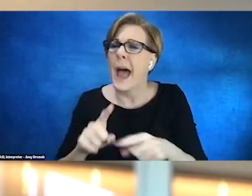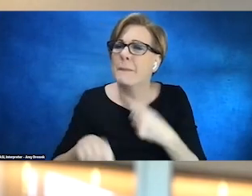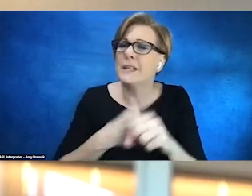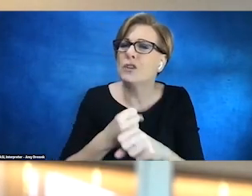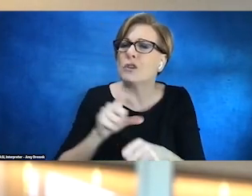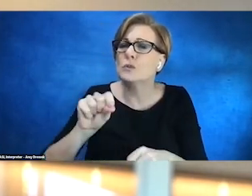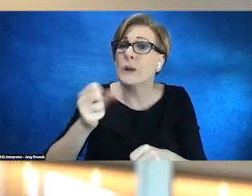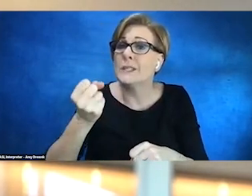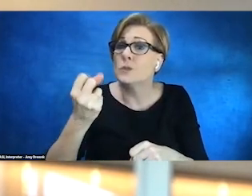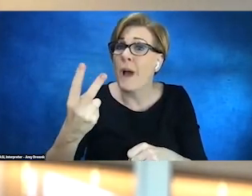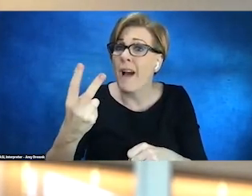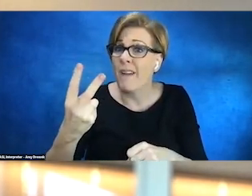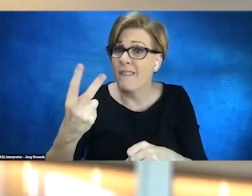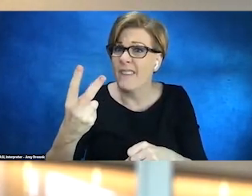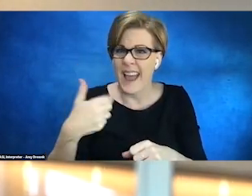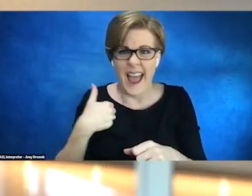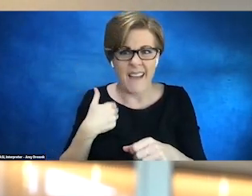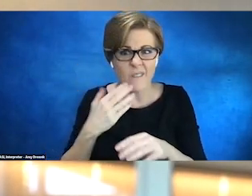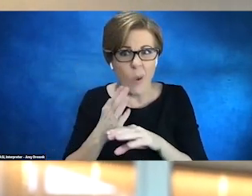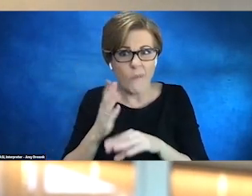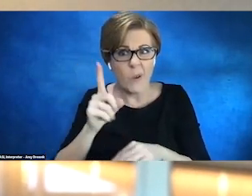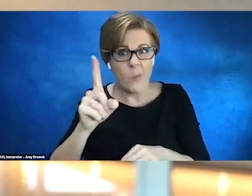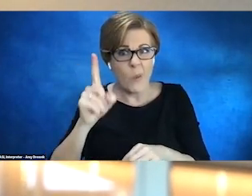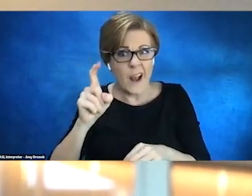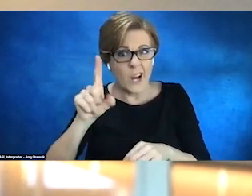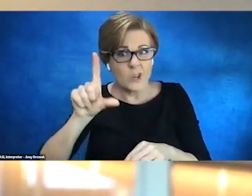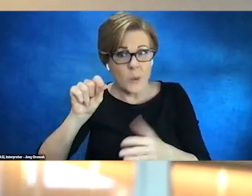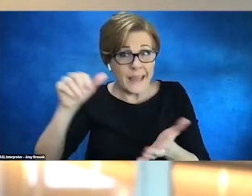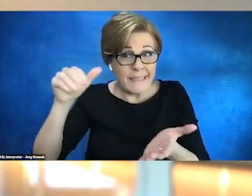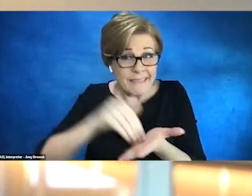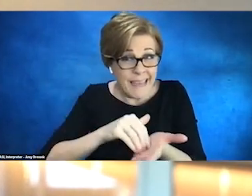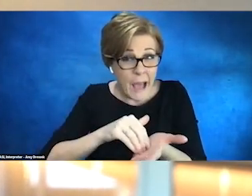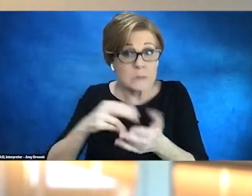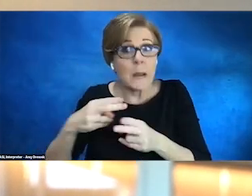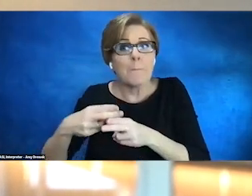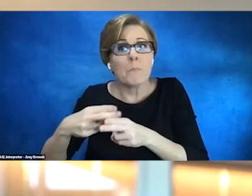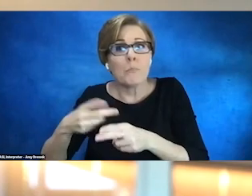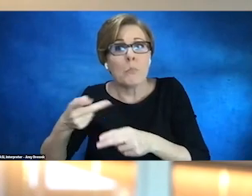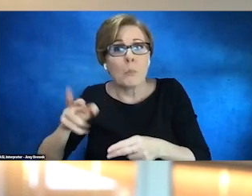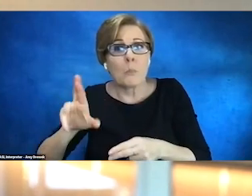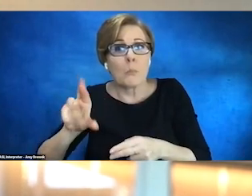about 10 years ago we had over a 120,000 provisional ballots that were